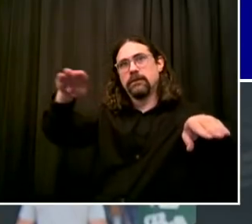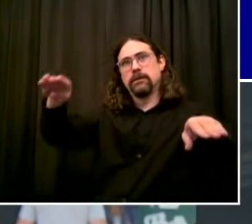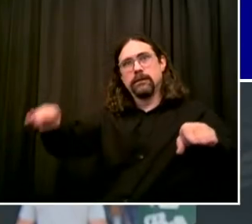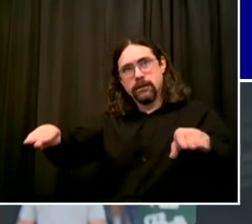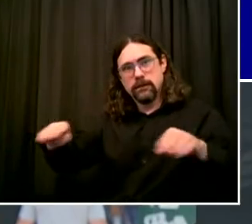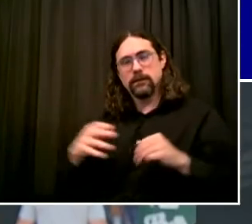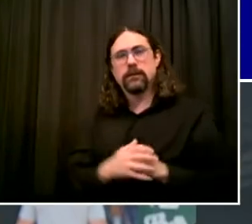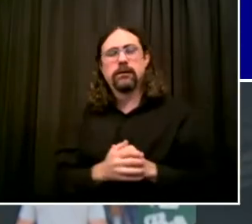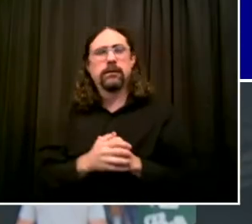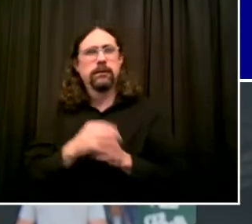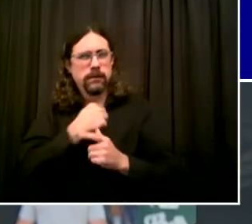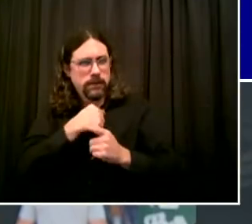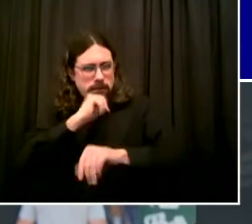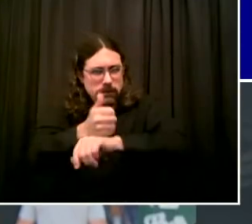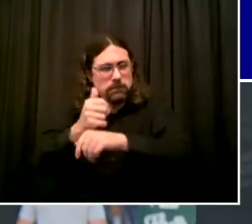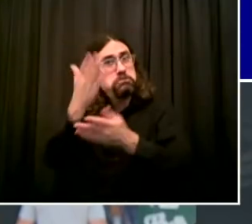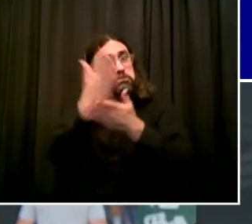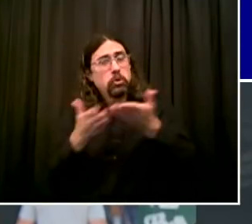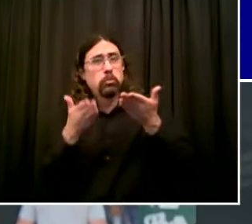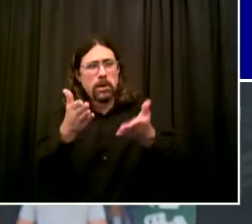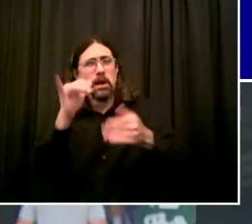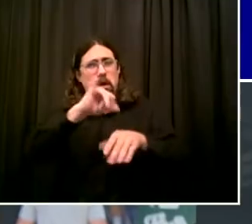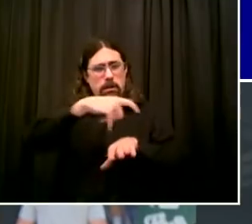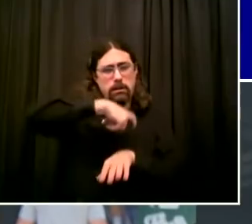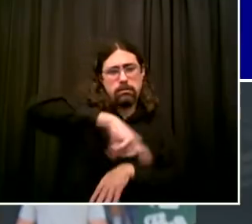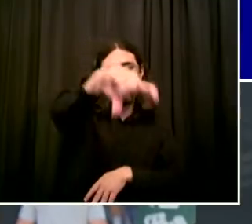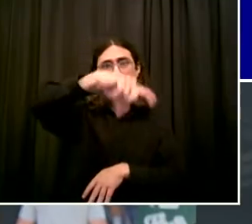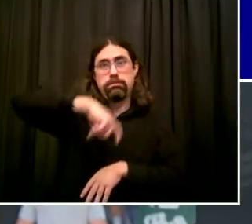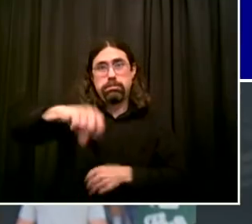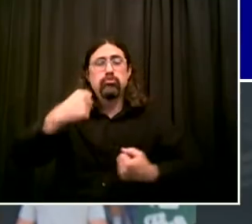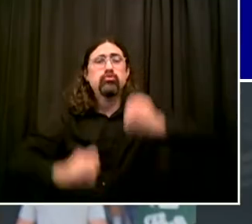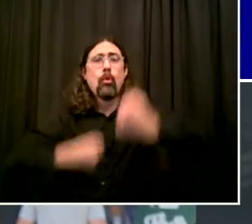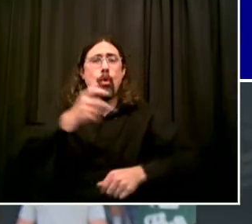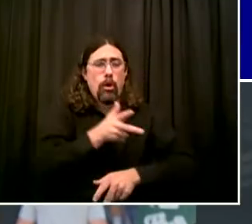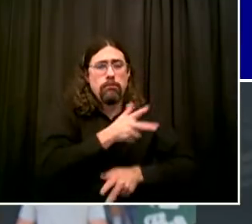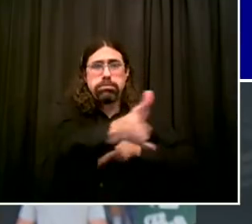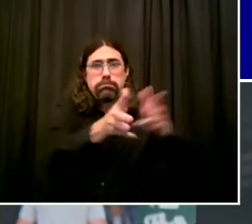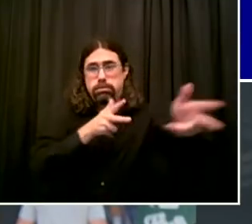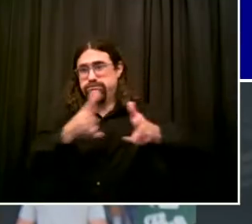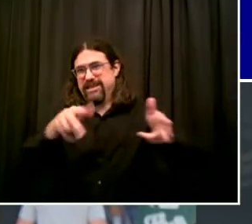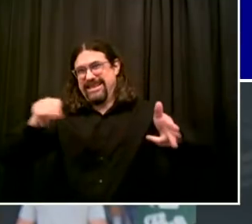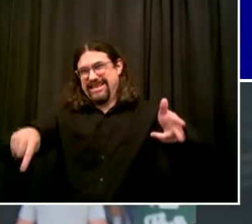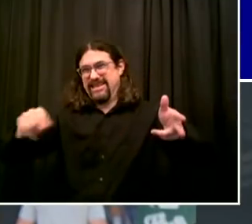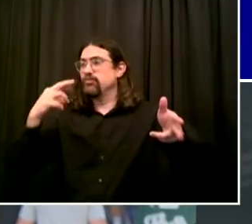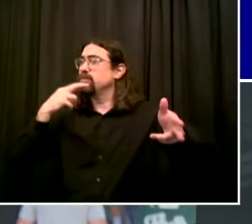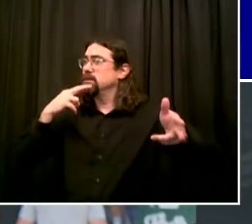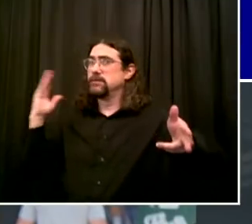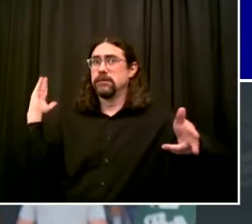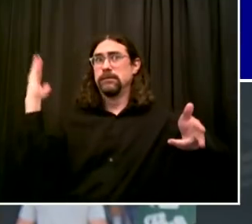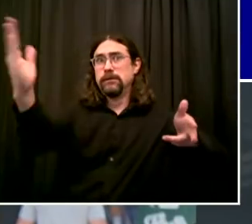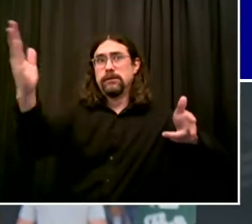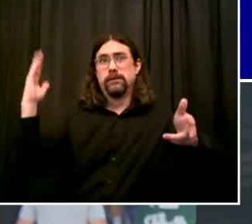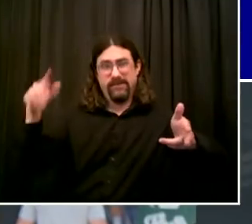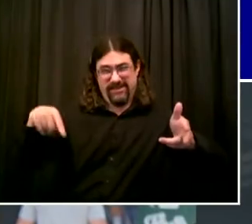YOU MUST TAKE IN ORDER TO MAKE